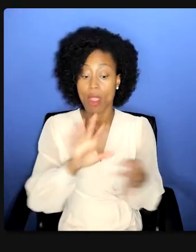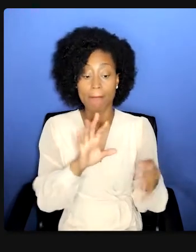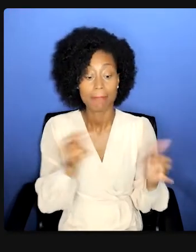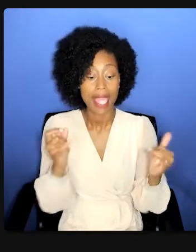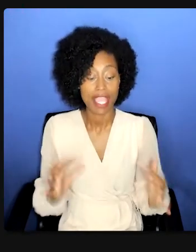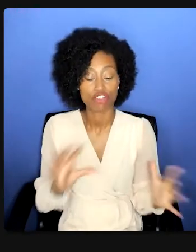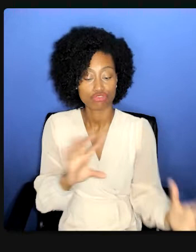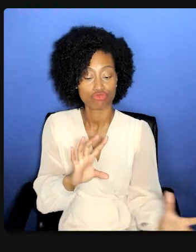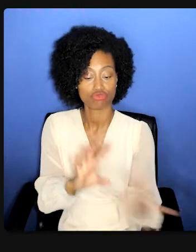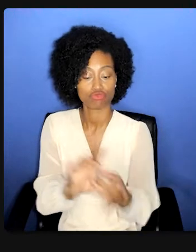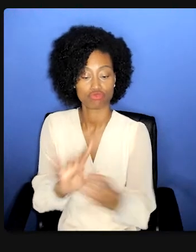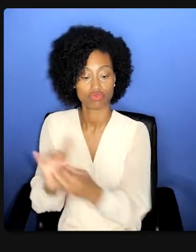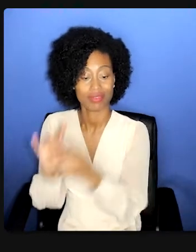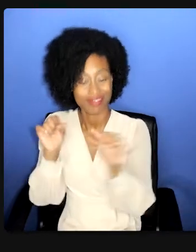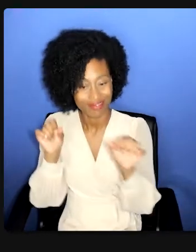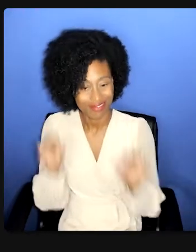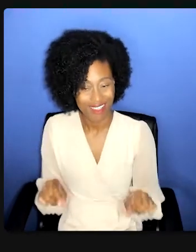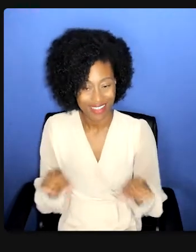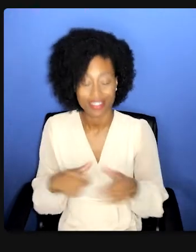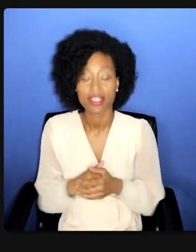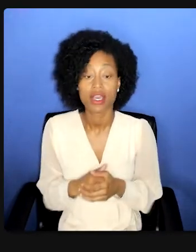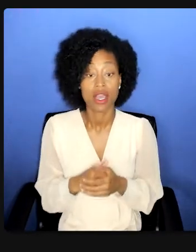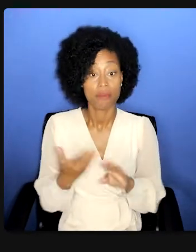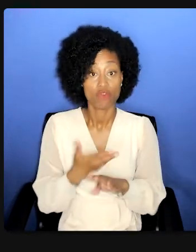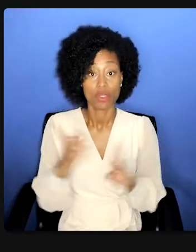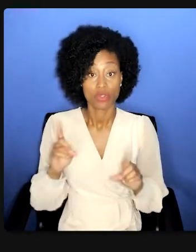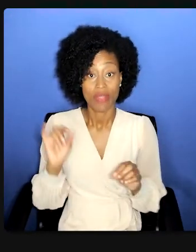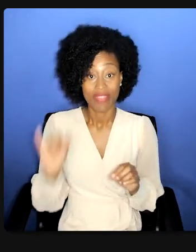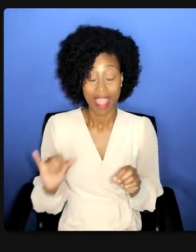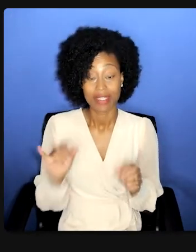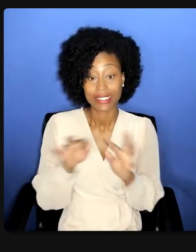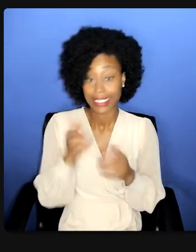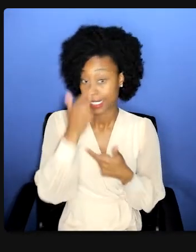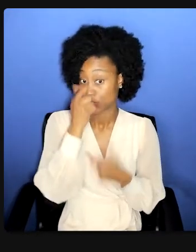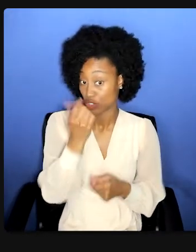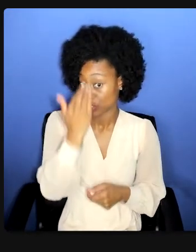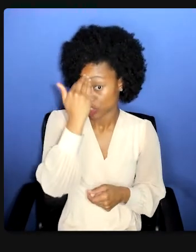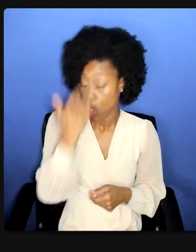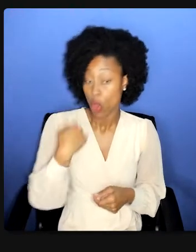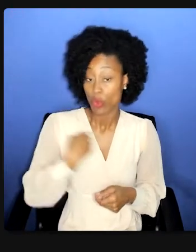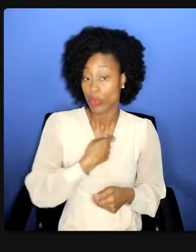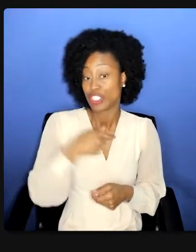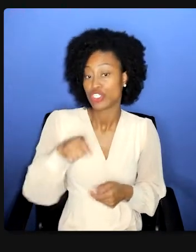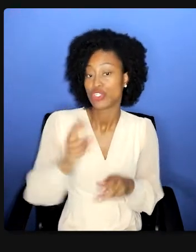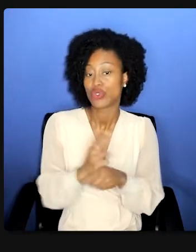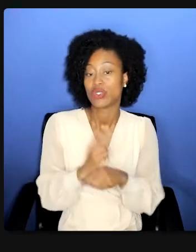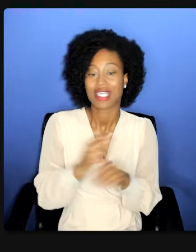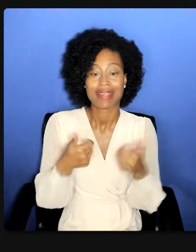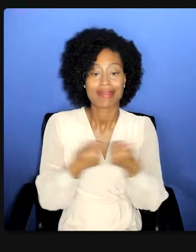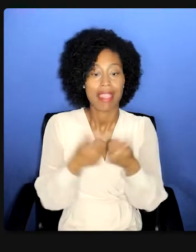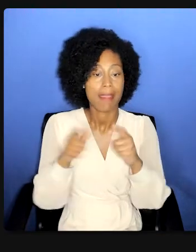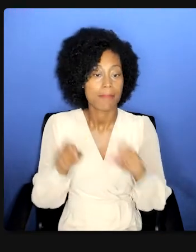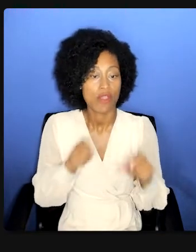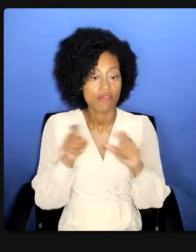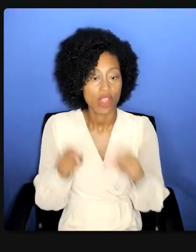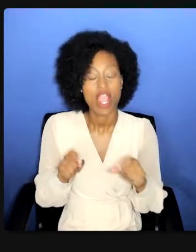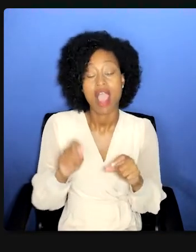Before we do all that, it's also interesting to note that we should use the game server SDK, it's open source.